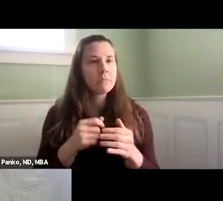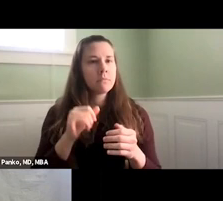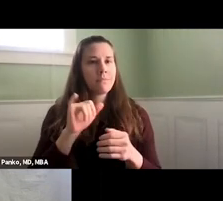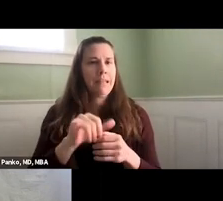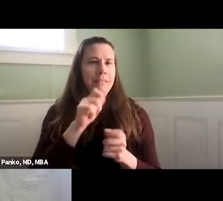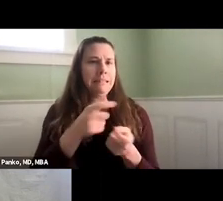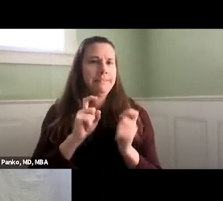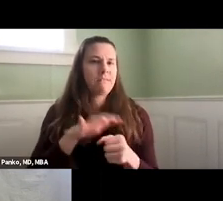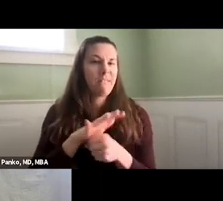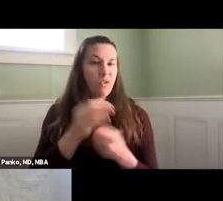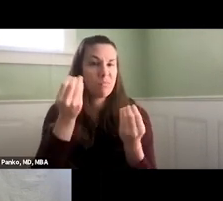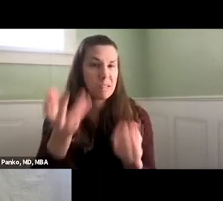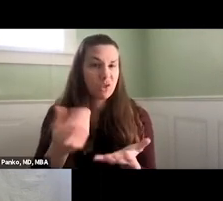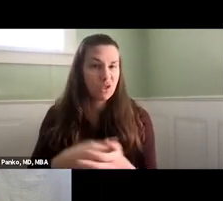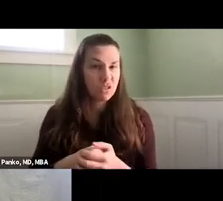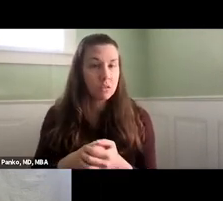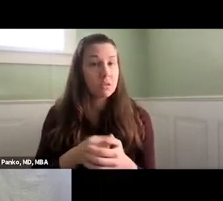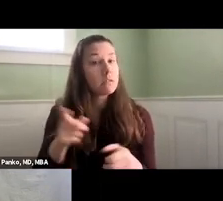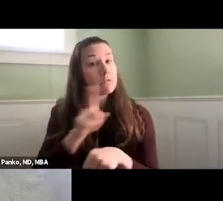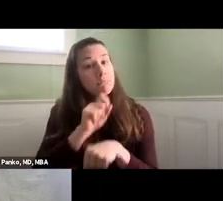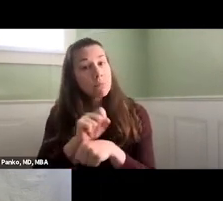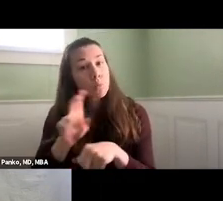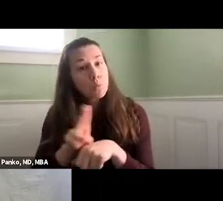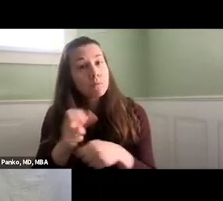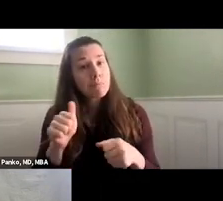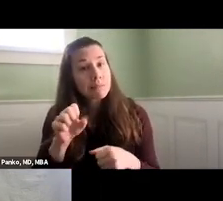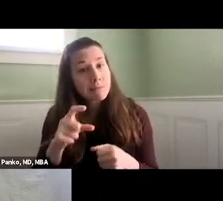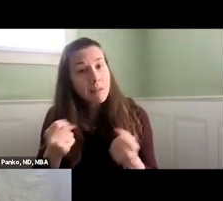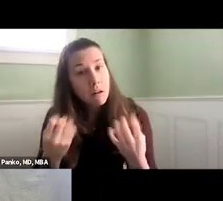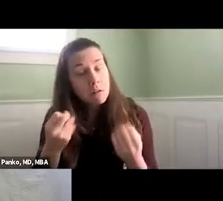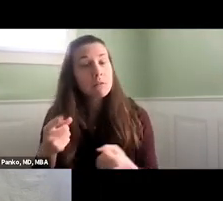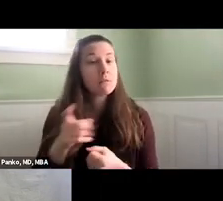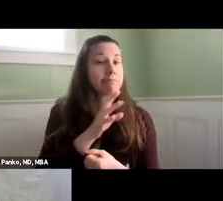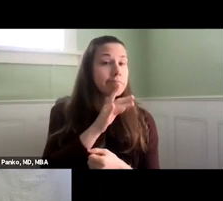but that's it. And that doesn't necessarily give us enough information about their hearing